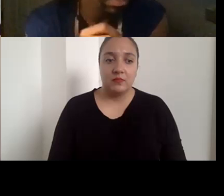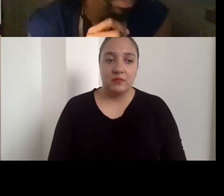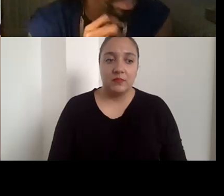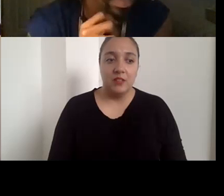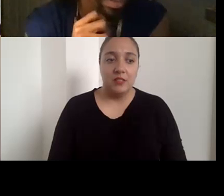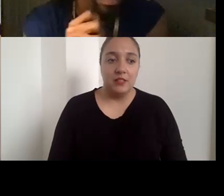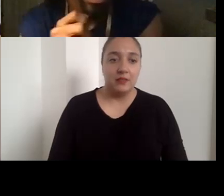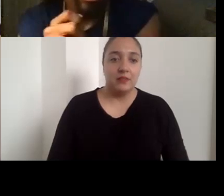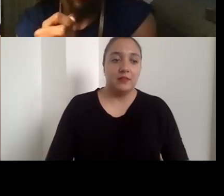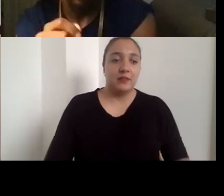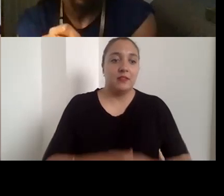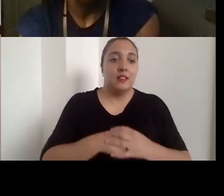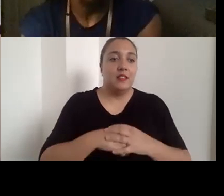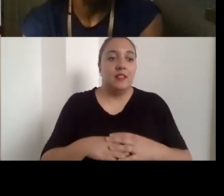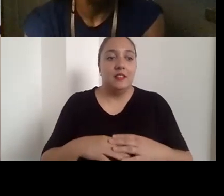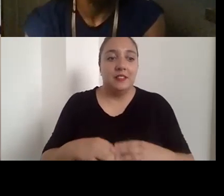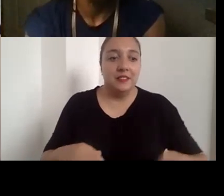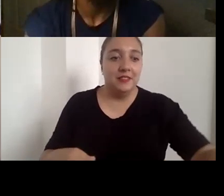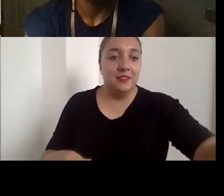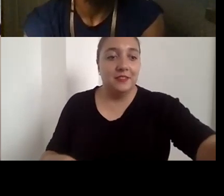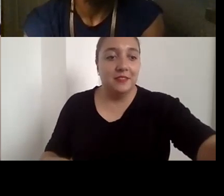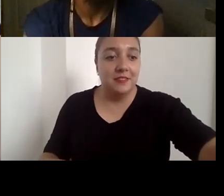So other folks?